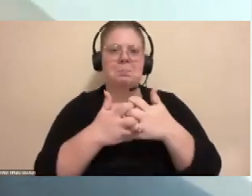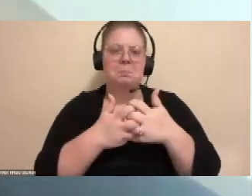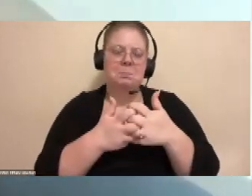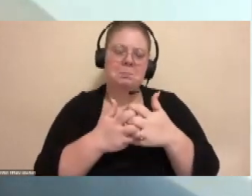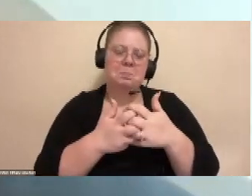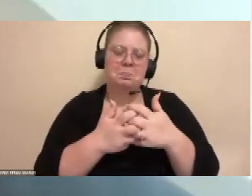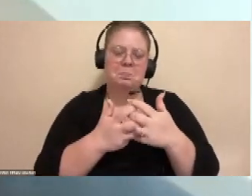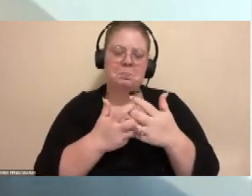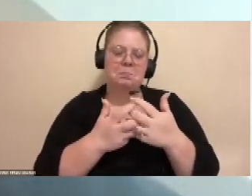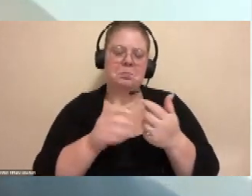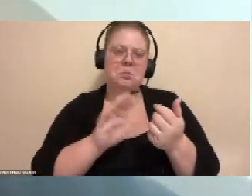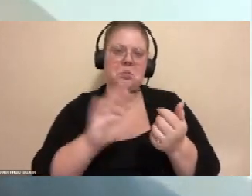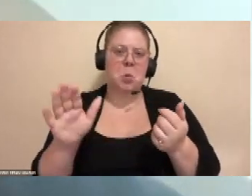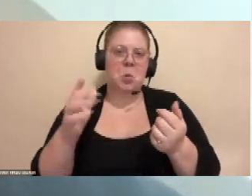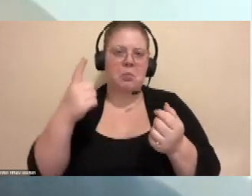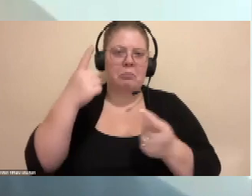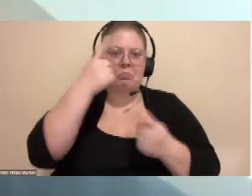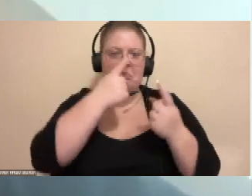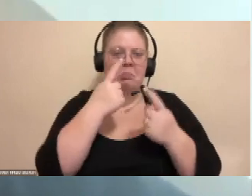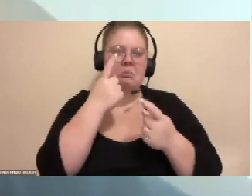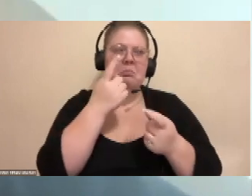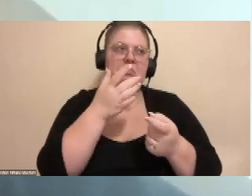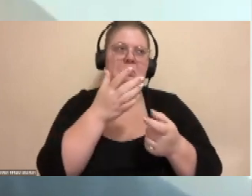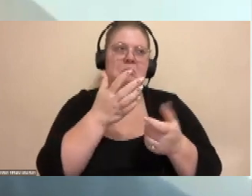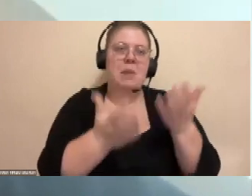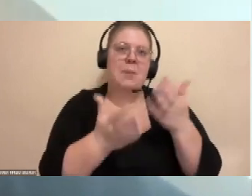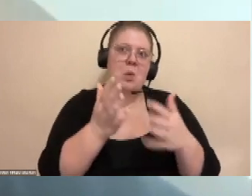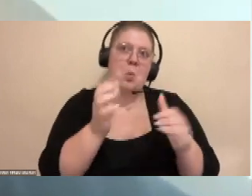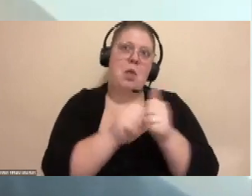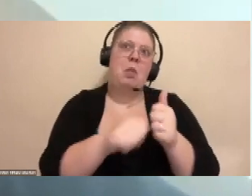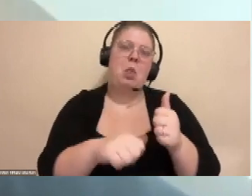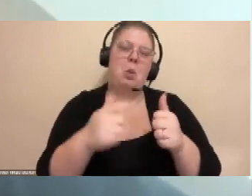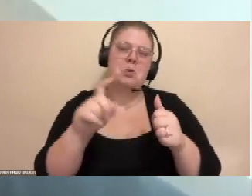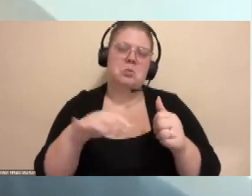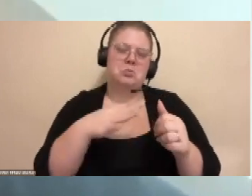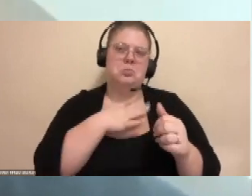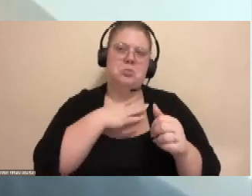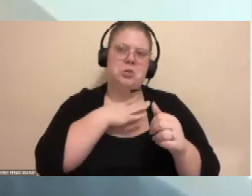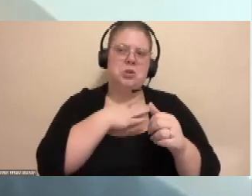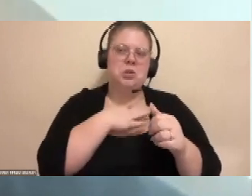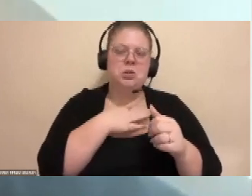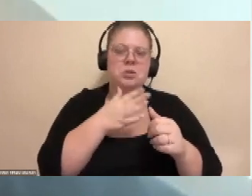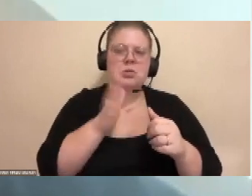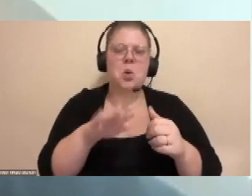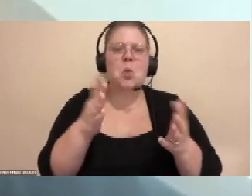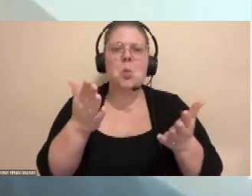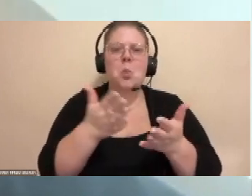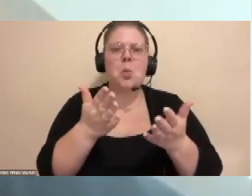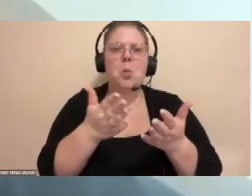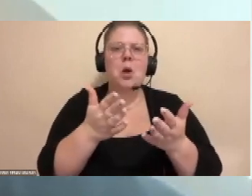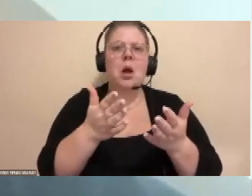To what extent covid restrictions on visitation,